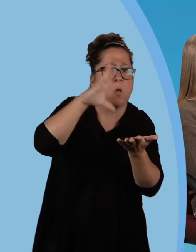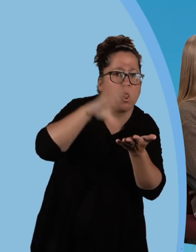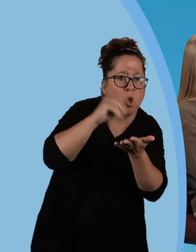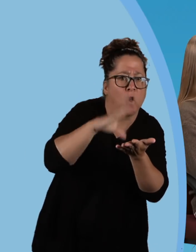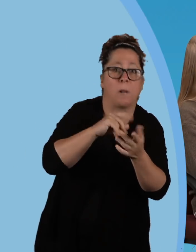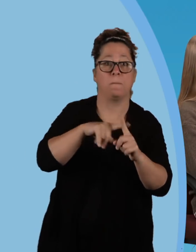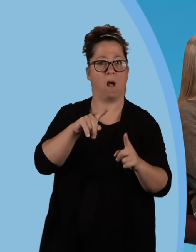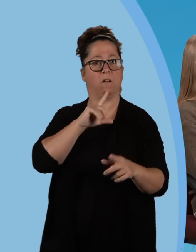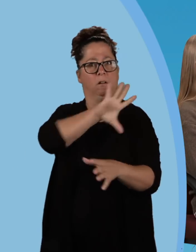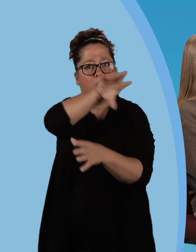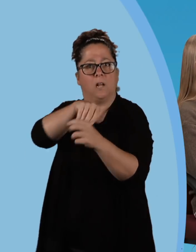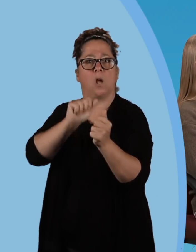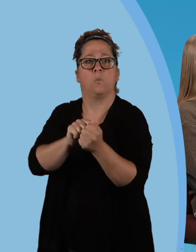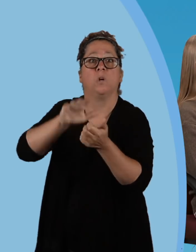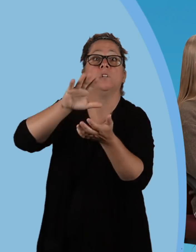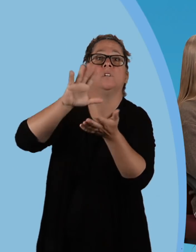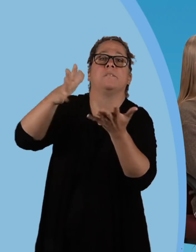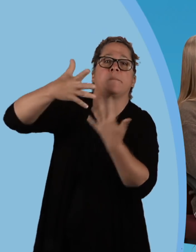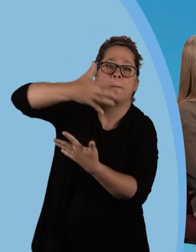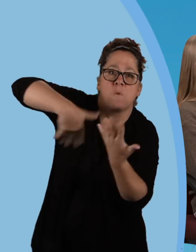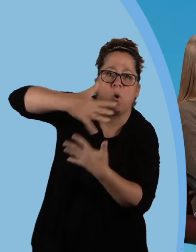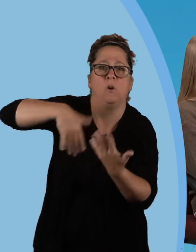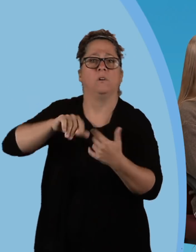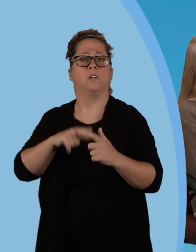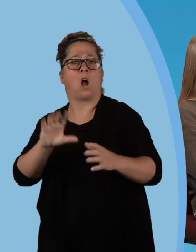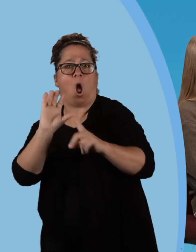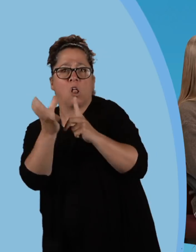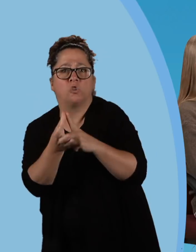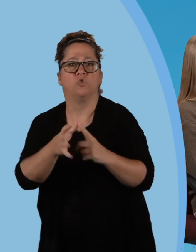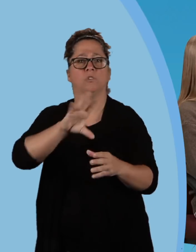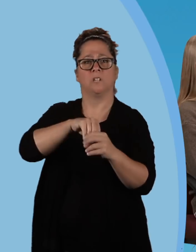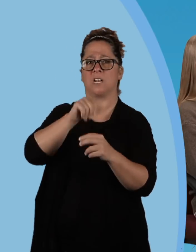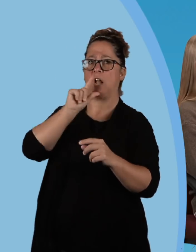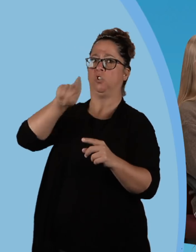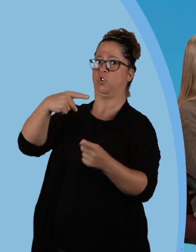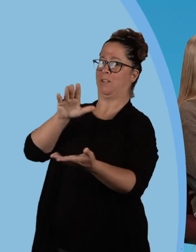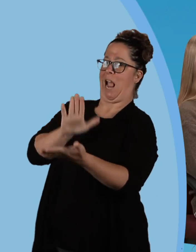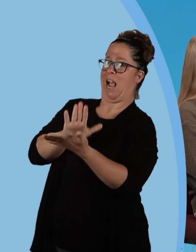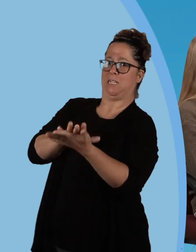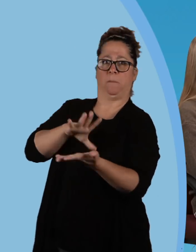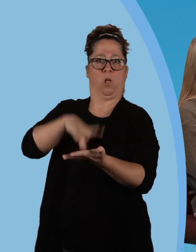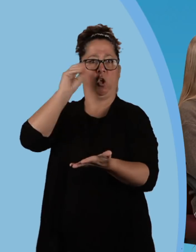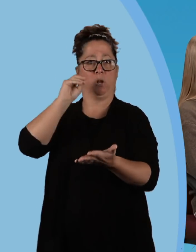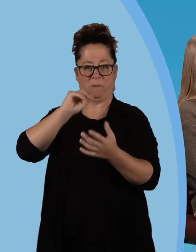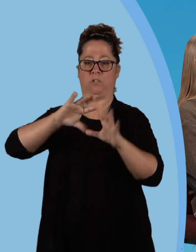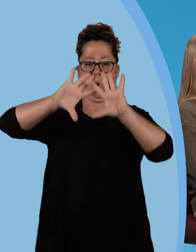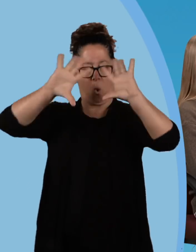and cultural needs as well. So, it's not just about academic learning.